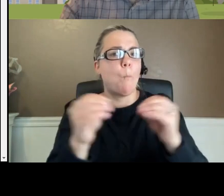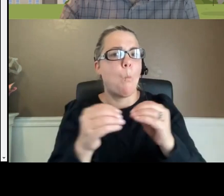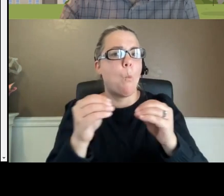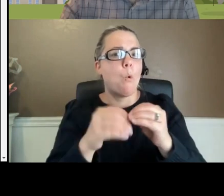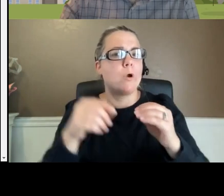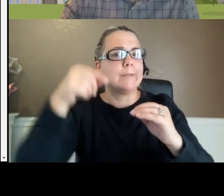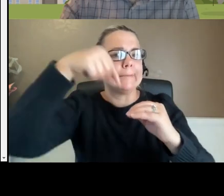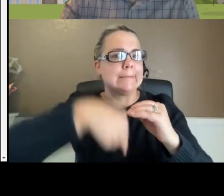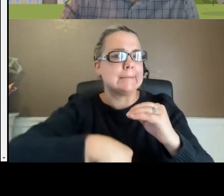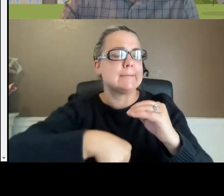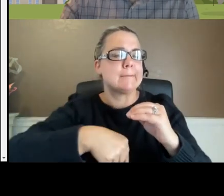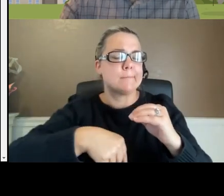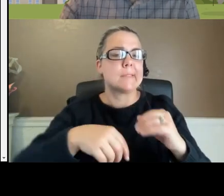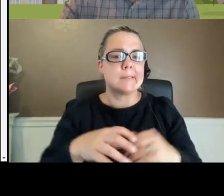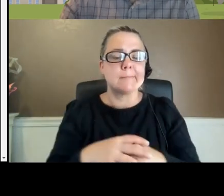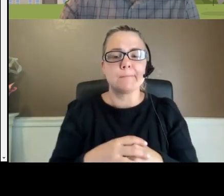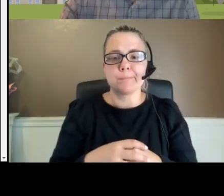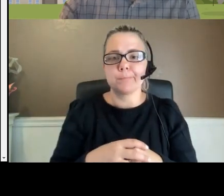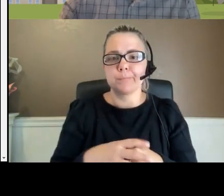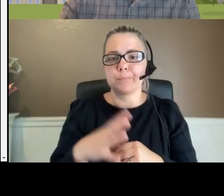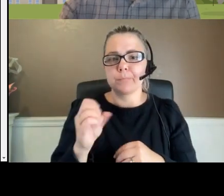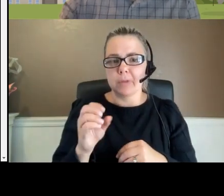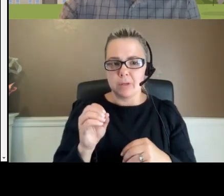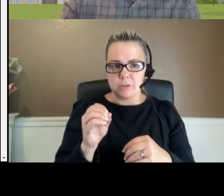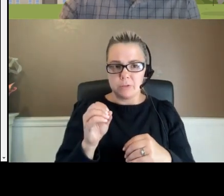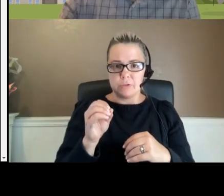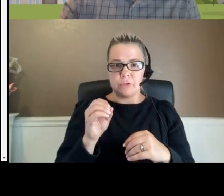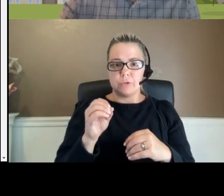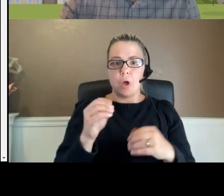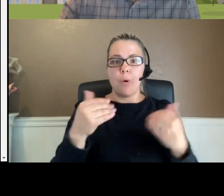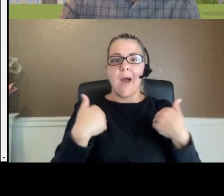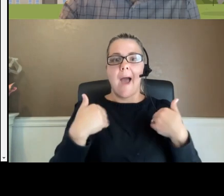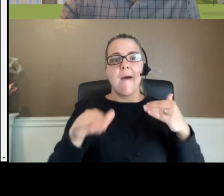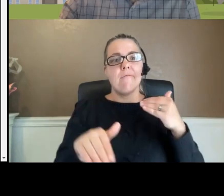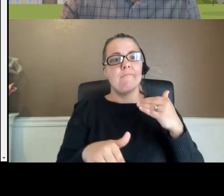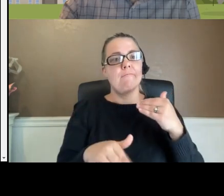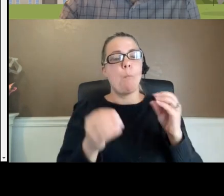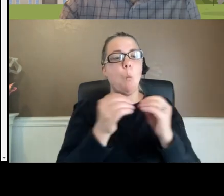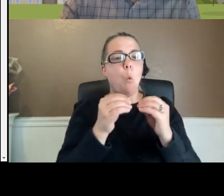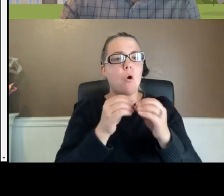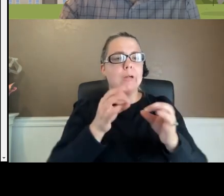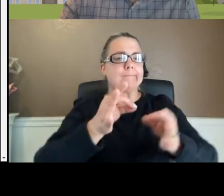depth. So there's additional details in here, you can click on an icon and go to a reference